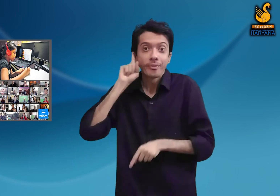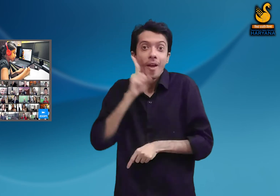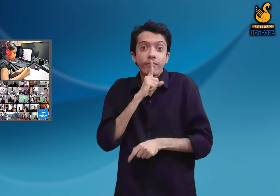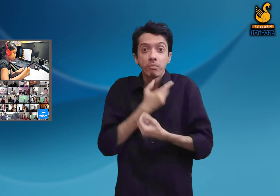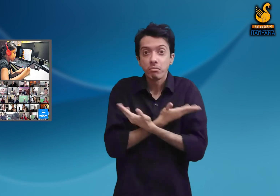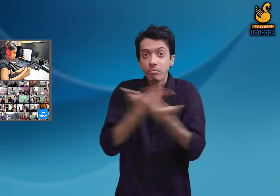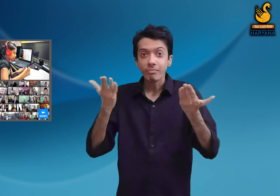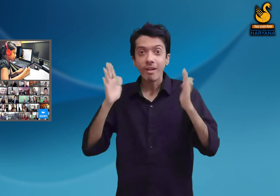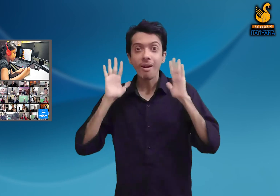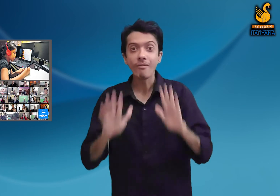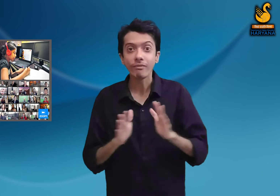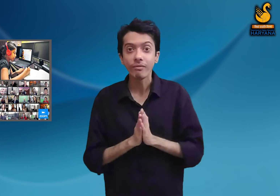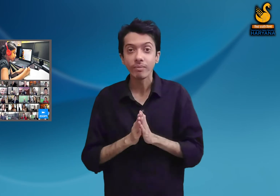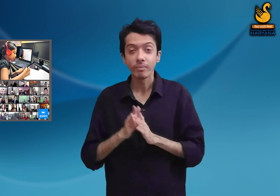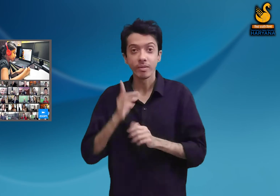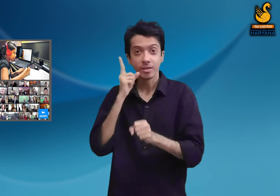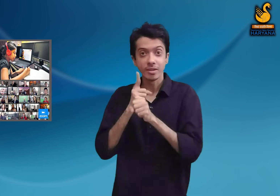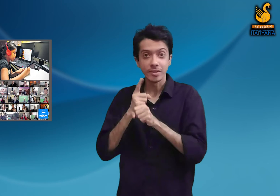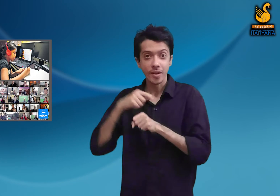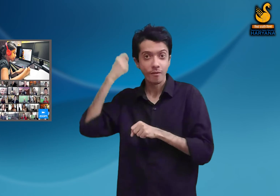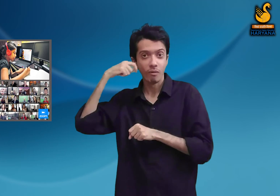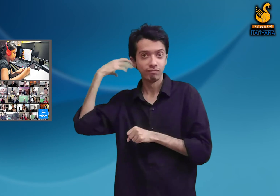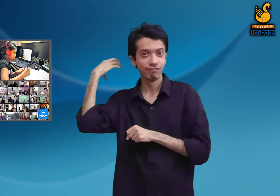Similarly, deaf students are also being taught by their teachers.